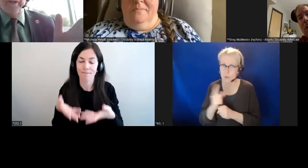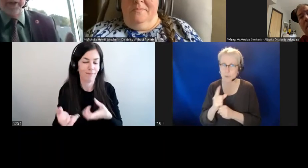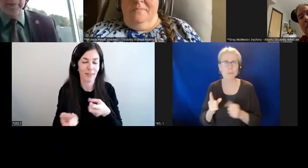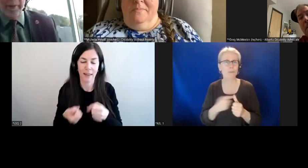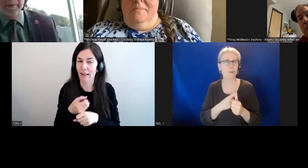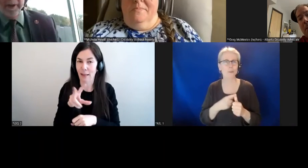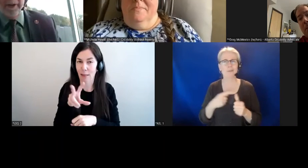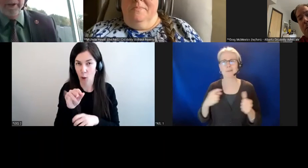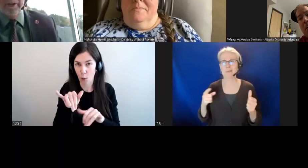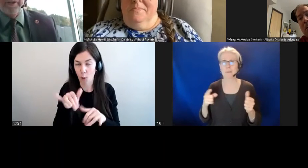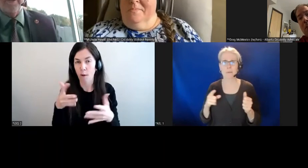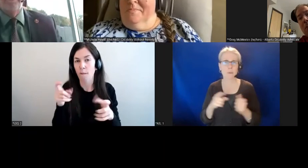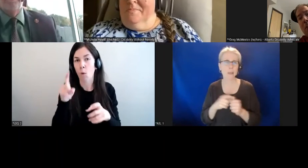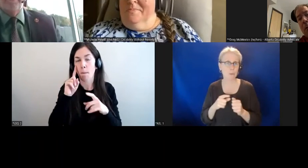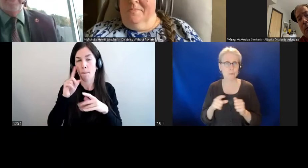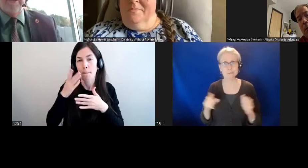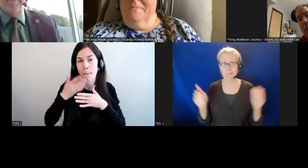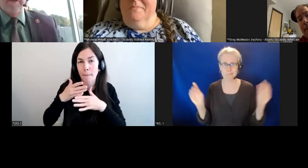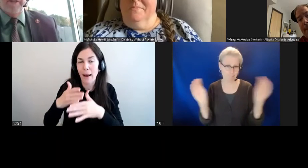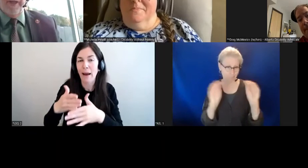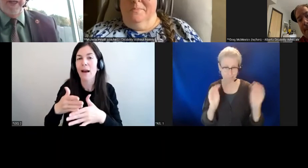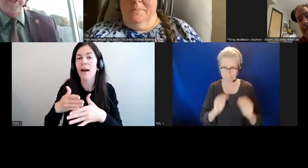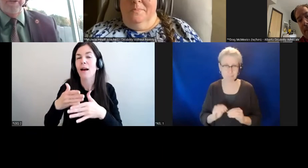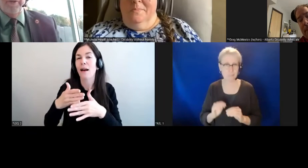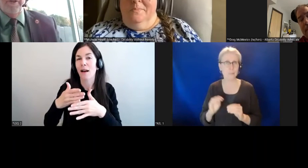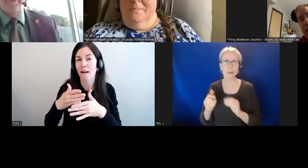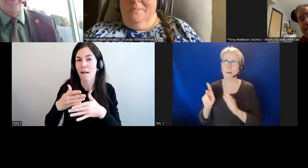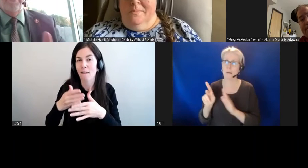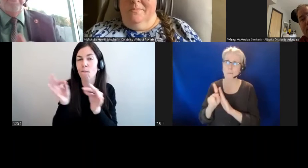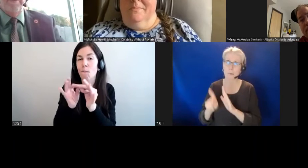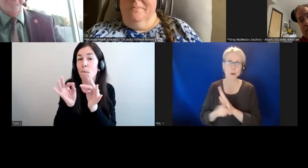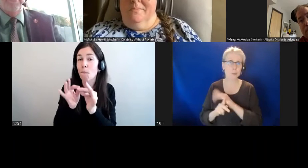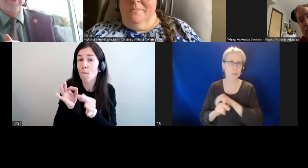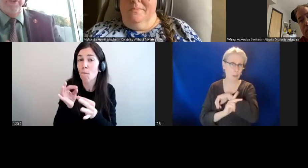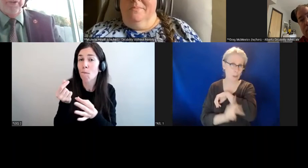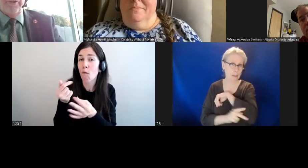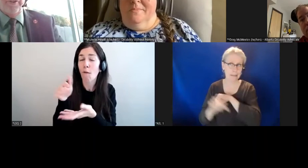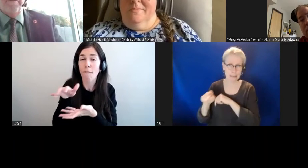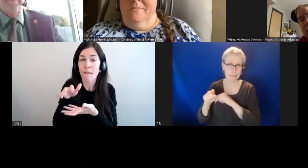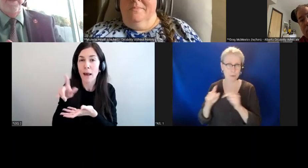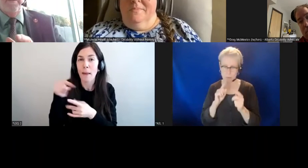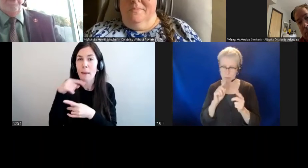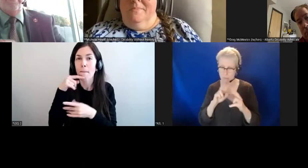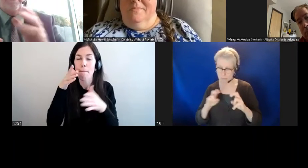PARTLY BY THE PARLIAMENTARIANS EXAMINING AND PASSING THE BILL. THEN THE MINISTER AND HER TEAM